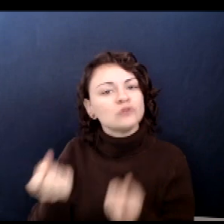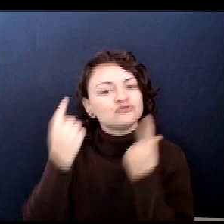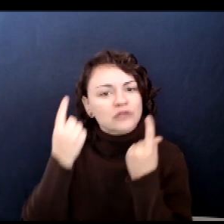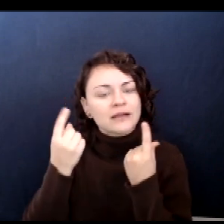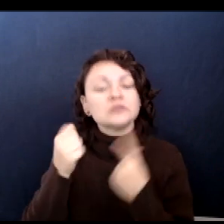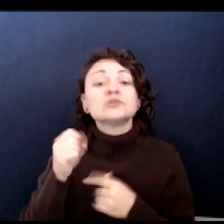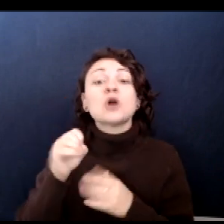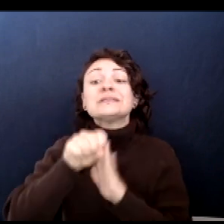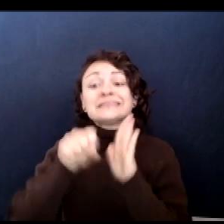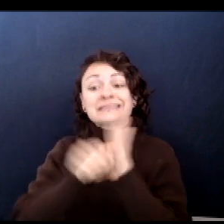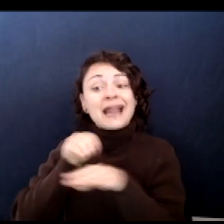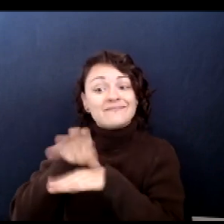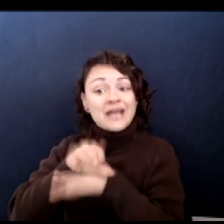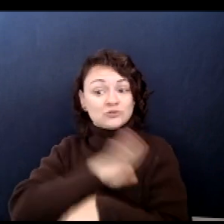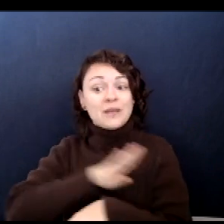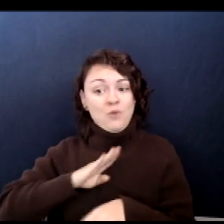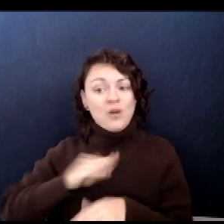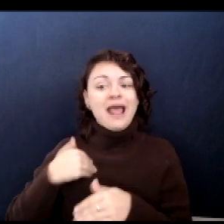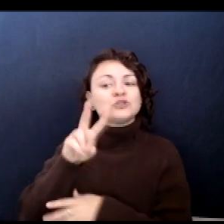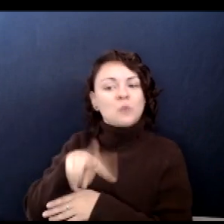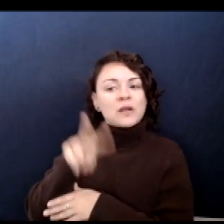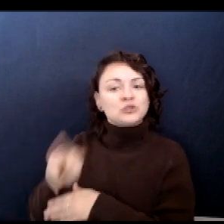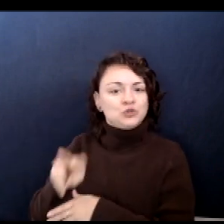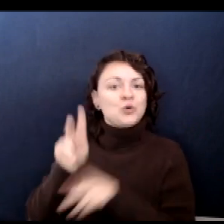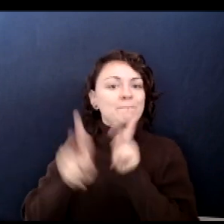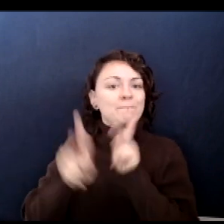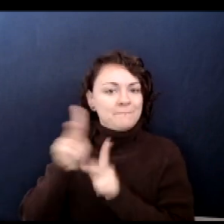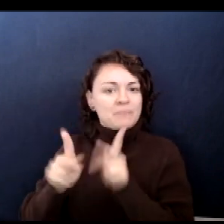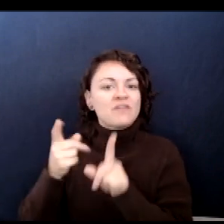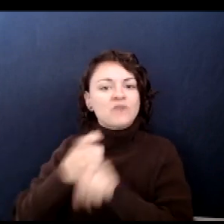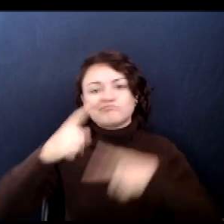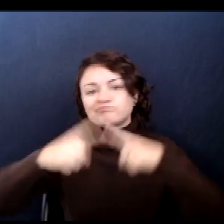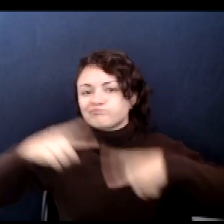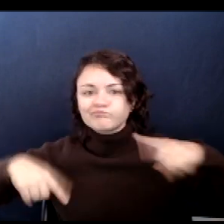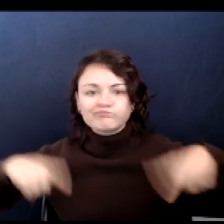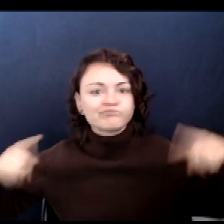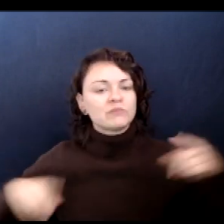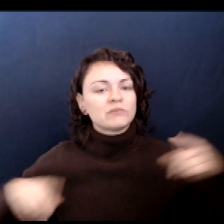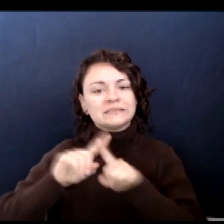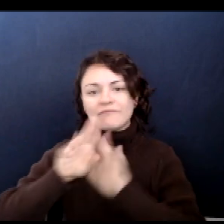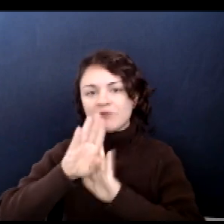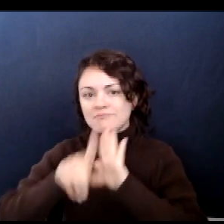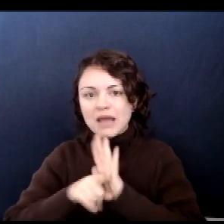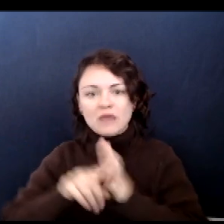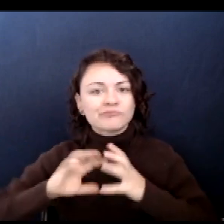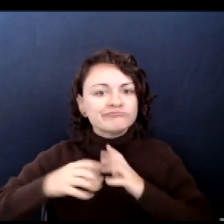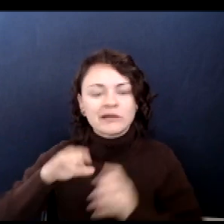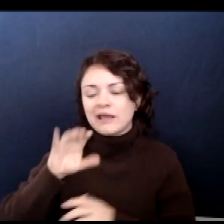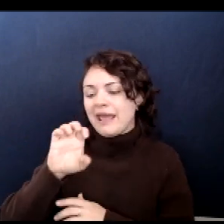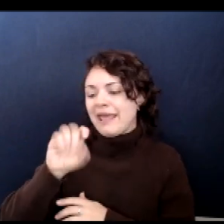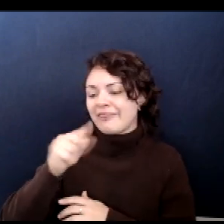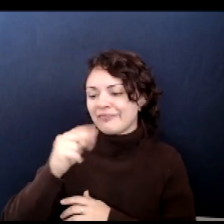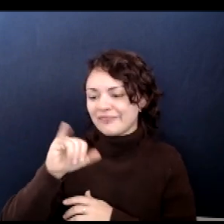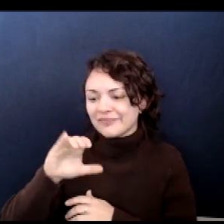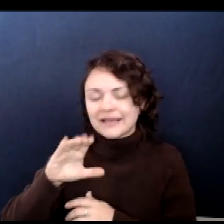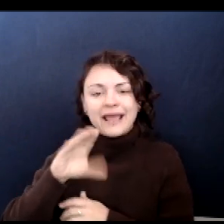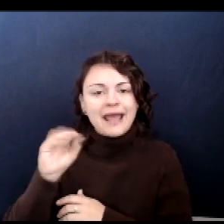of 22 individuals from diverse, racial, ethnic backgrounds. I was really impressed and excited to receive hundreds of